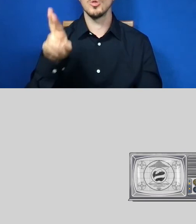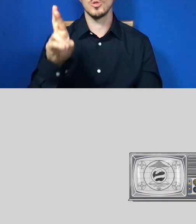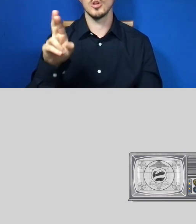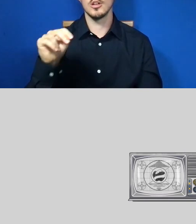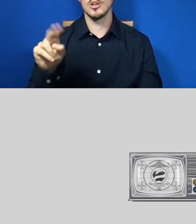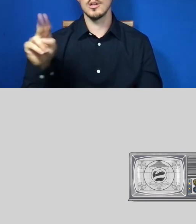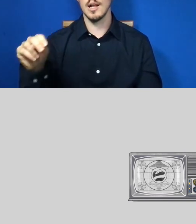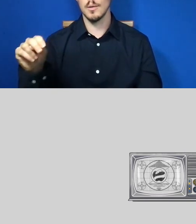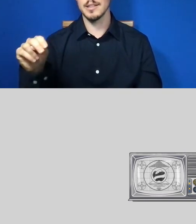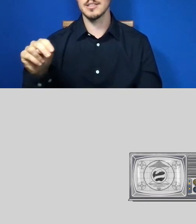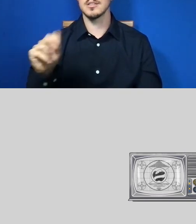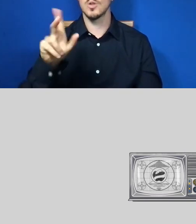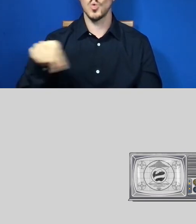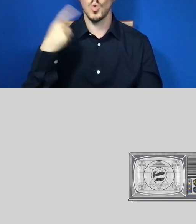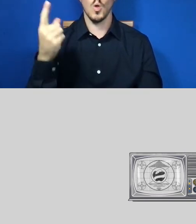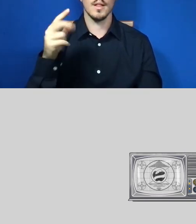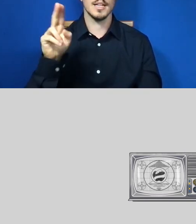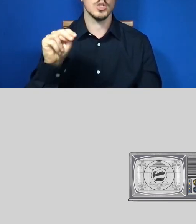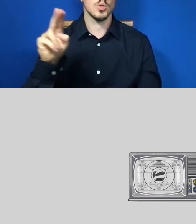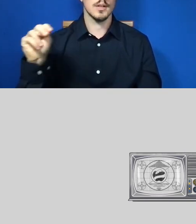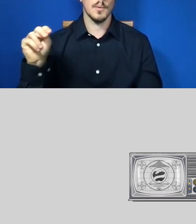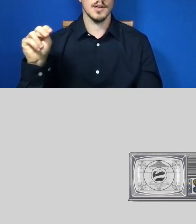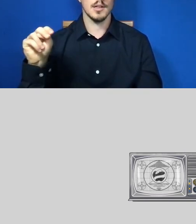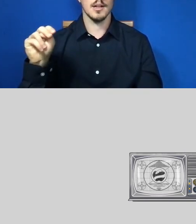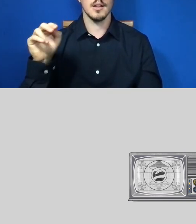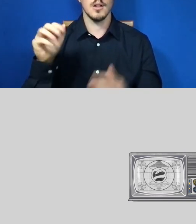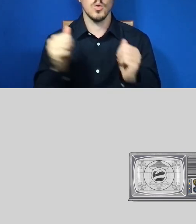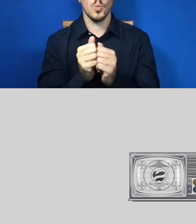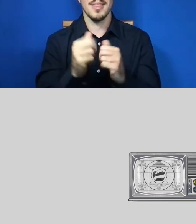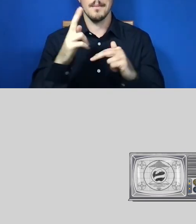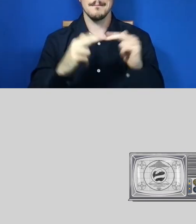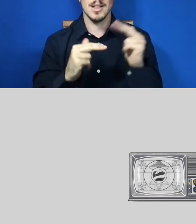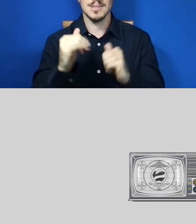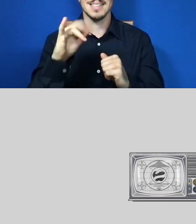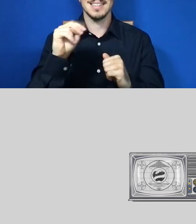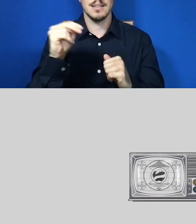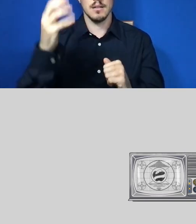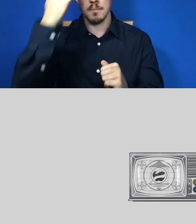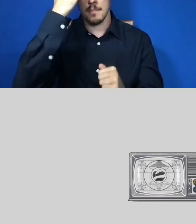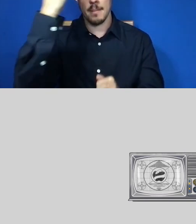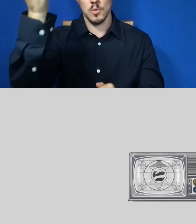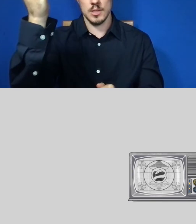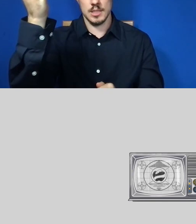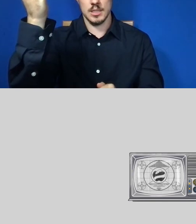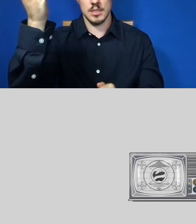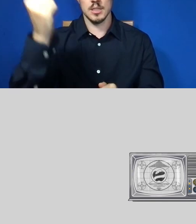Recurrent neural networks is the only neural network with a builtin memory.